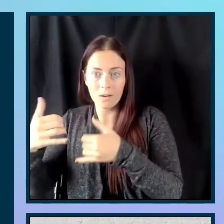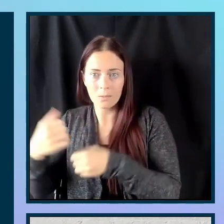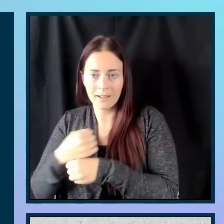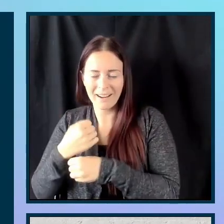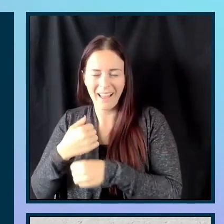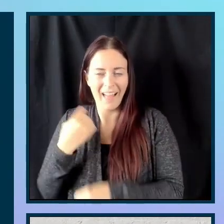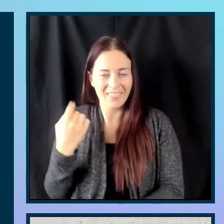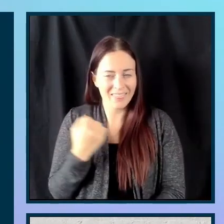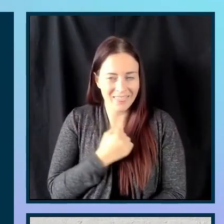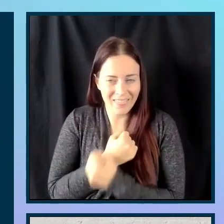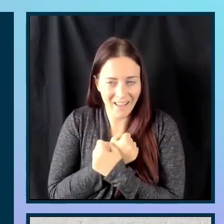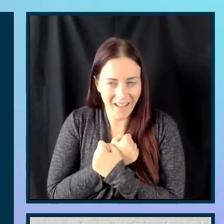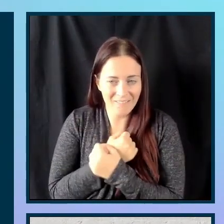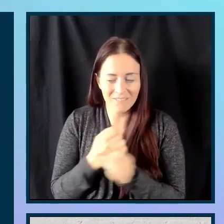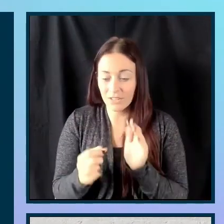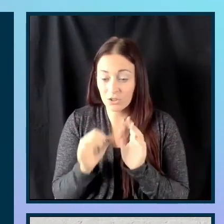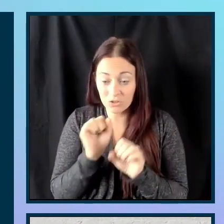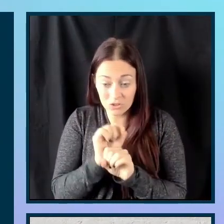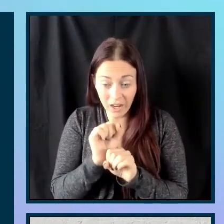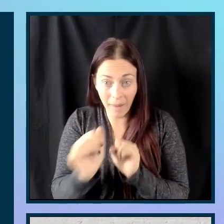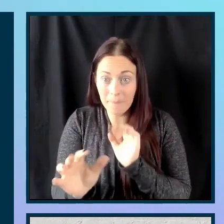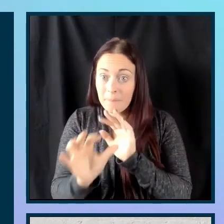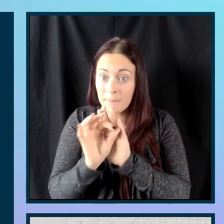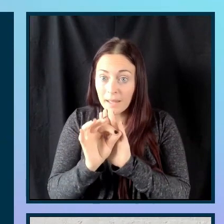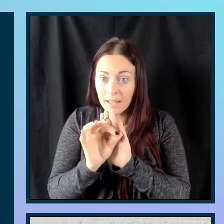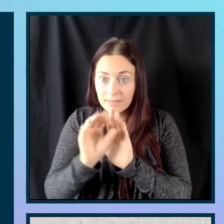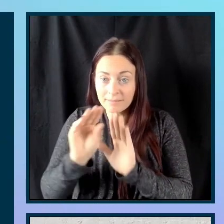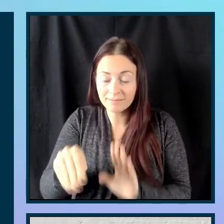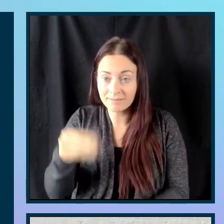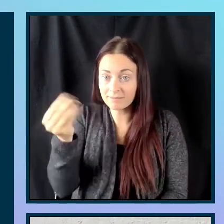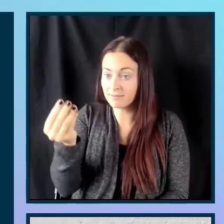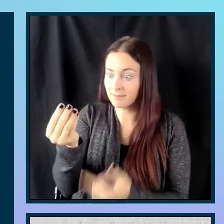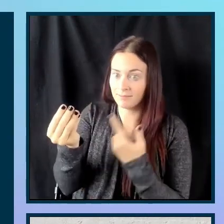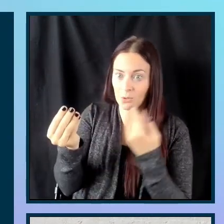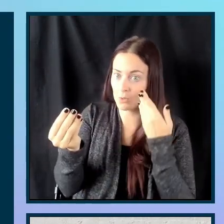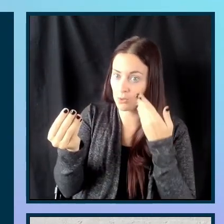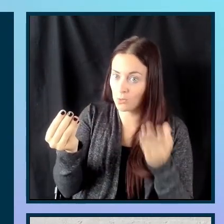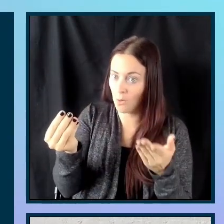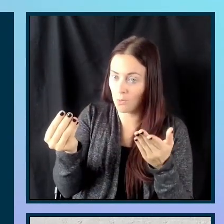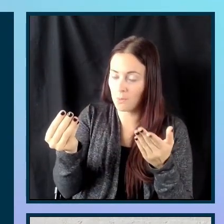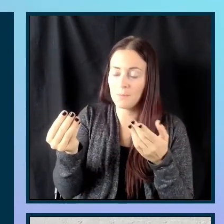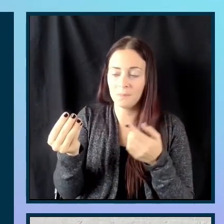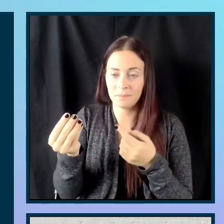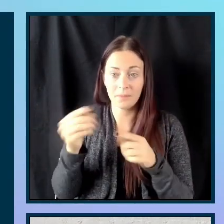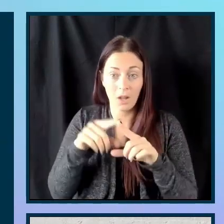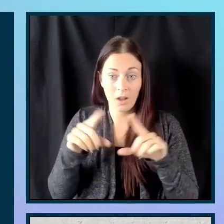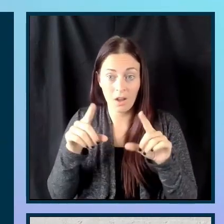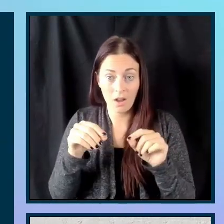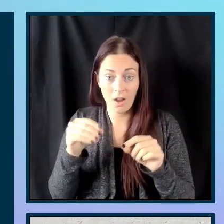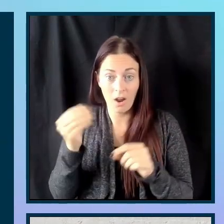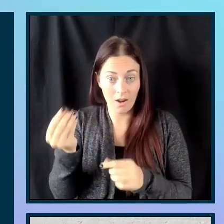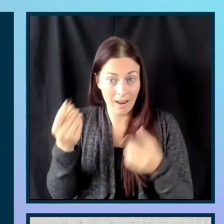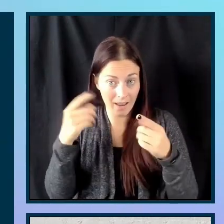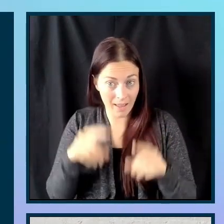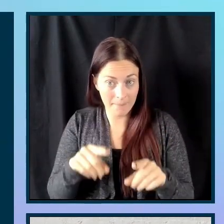because you never knew what you were going to get. But once I got the card, it led to a whirlwind of dreaming